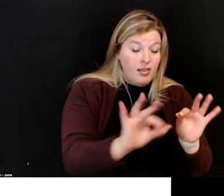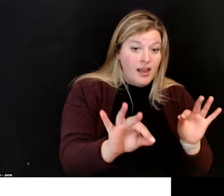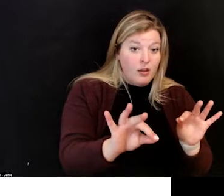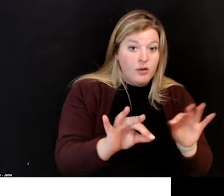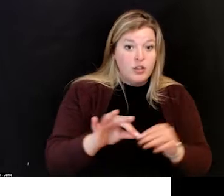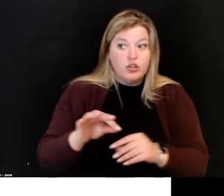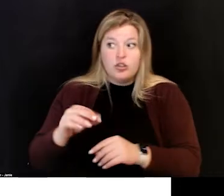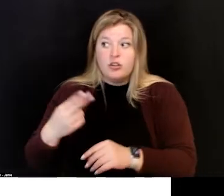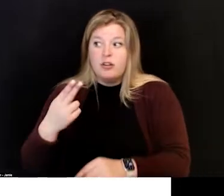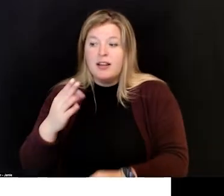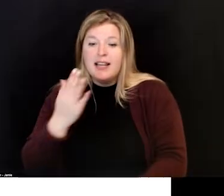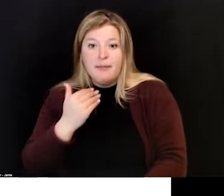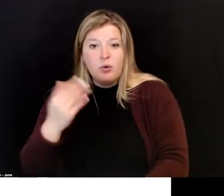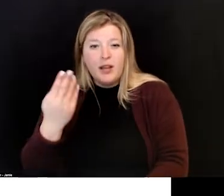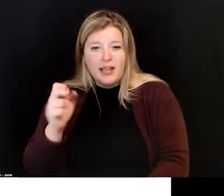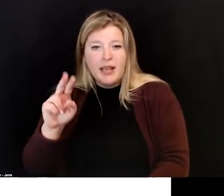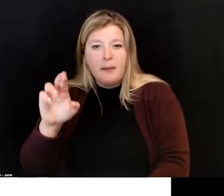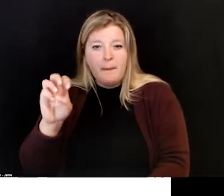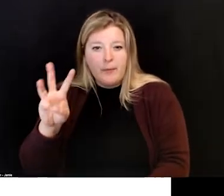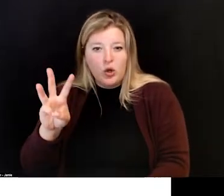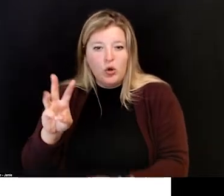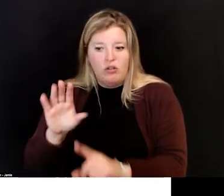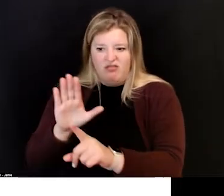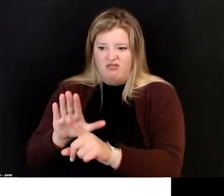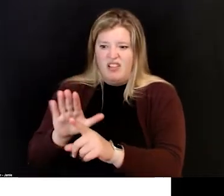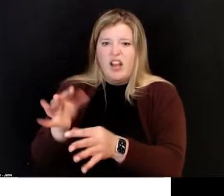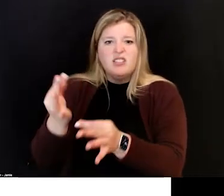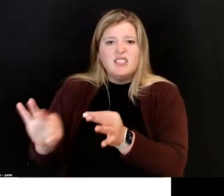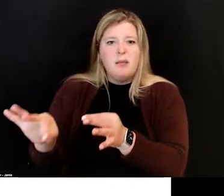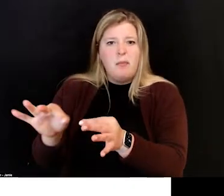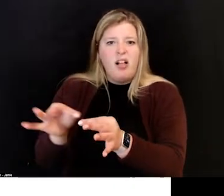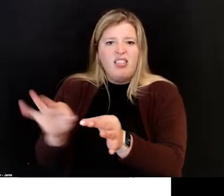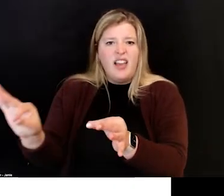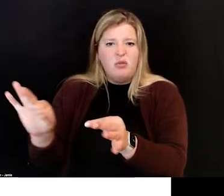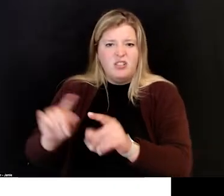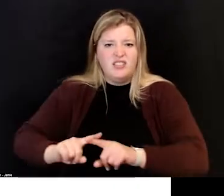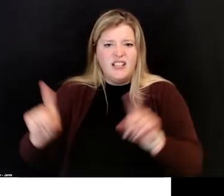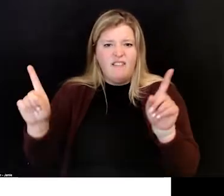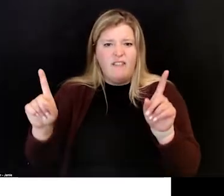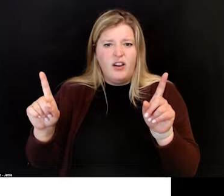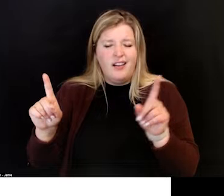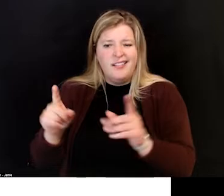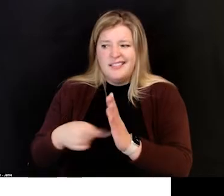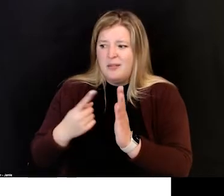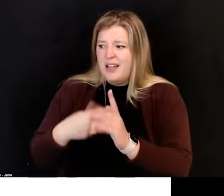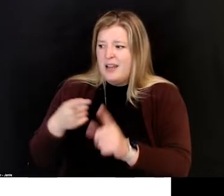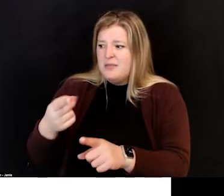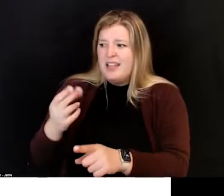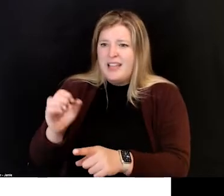For example, Hebrew includes diacritics and has the habit of not always including all the letters.